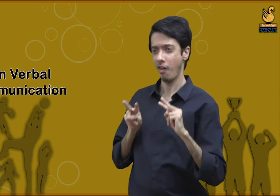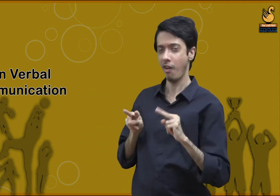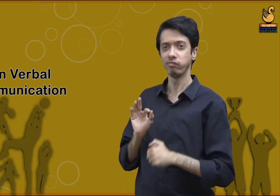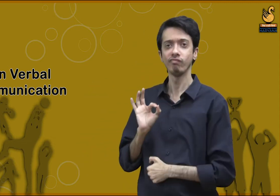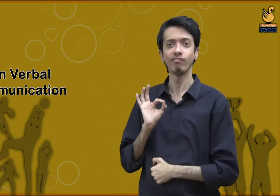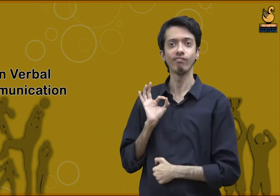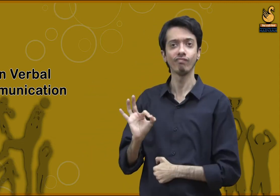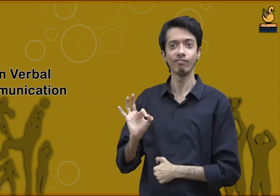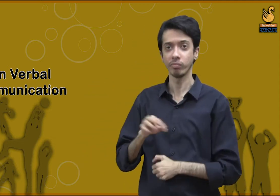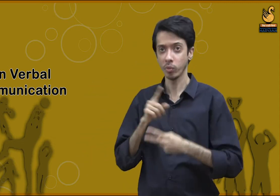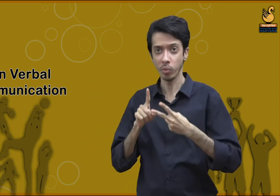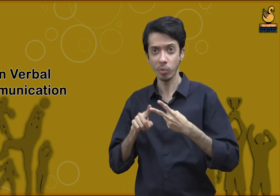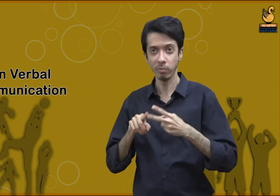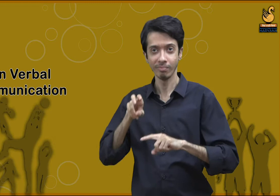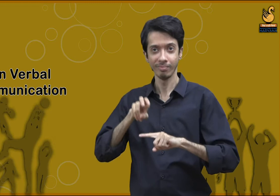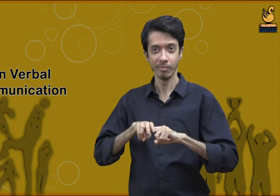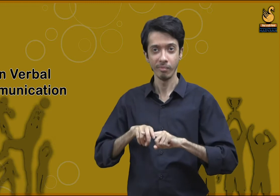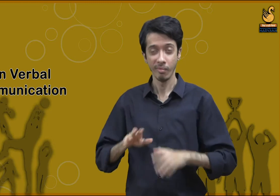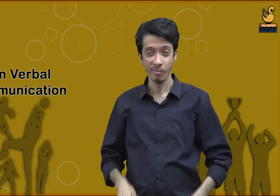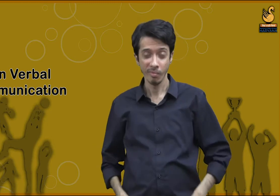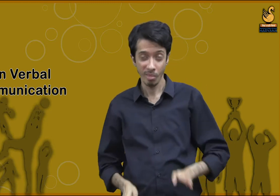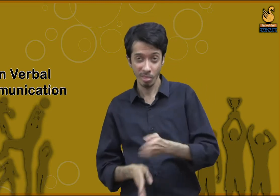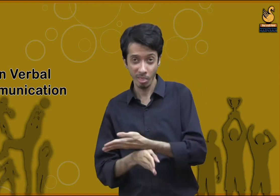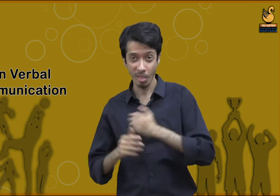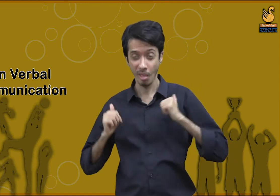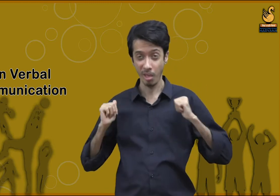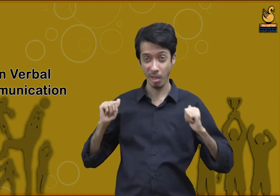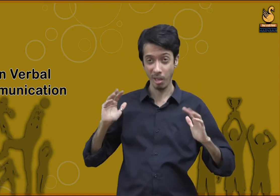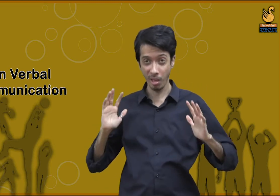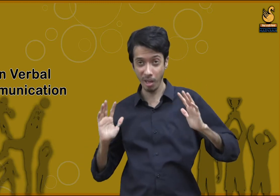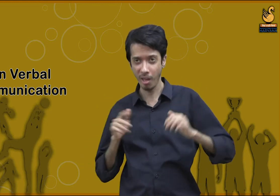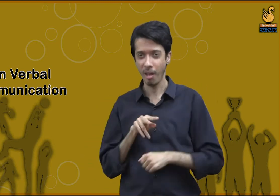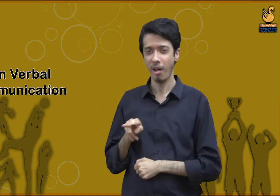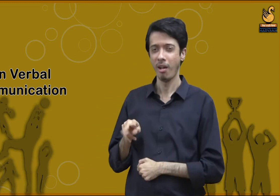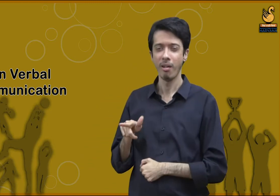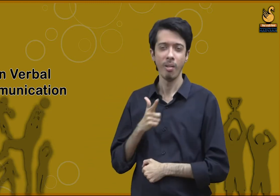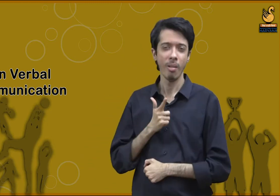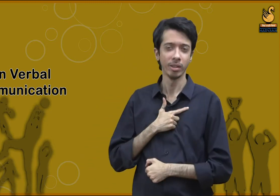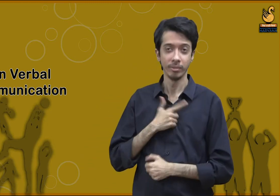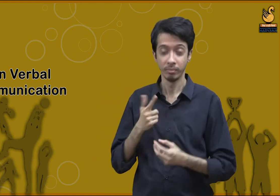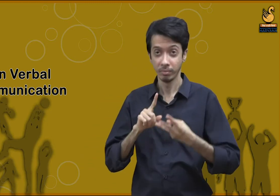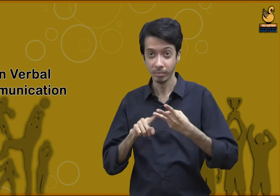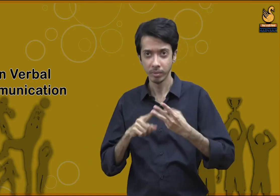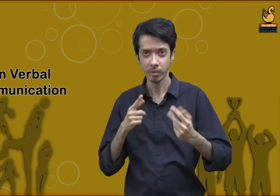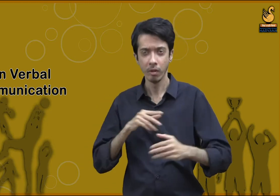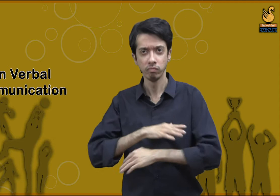up straight without slouching or hunching and if we do so then it will look inappropriate